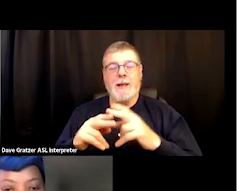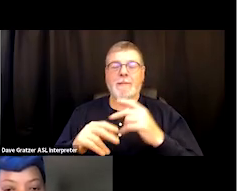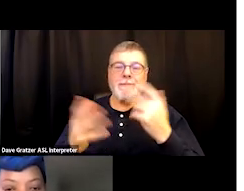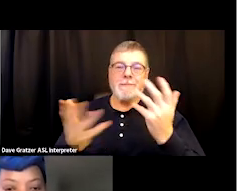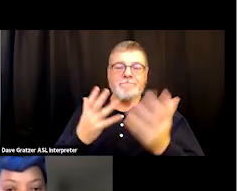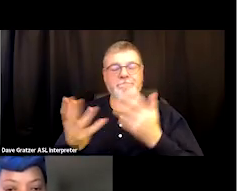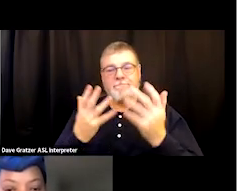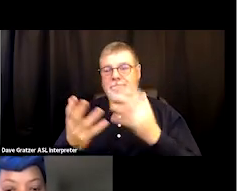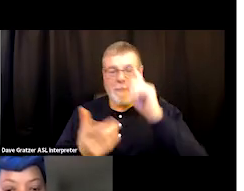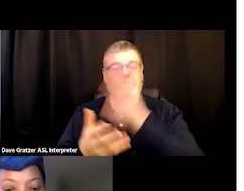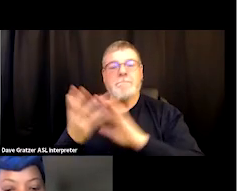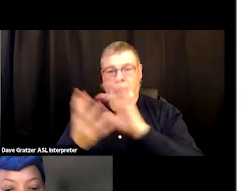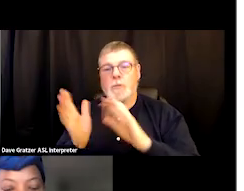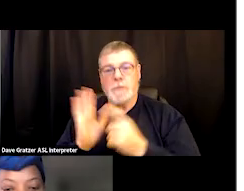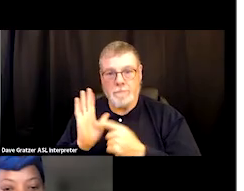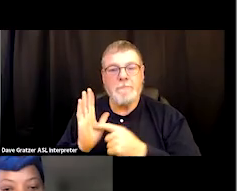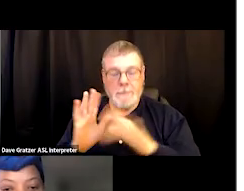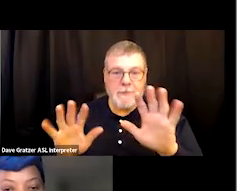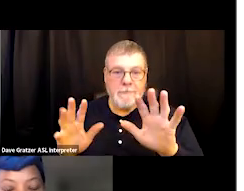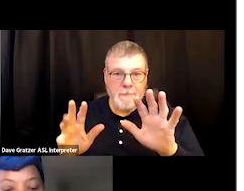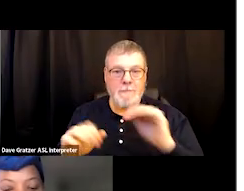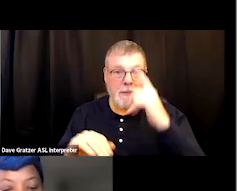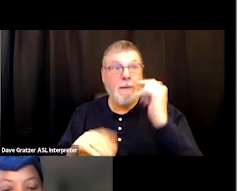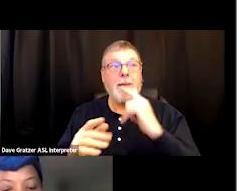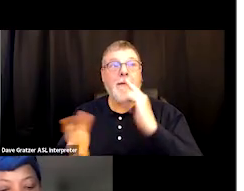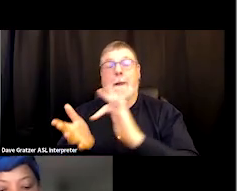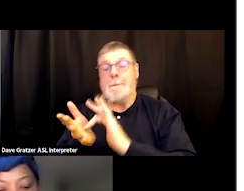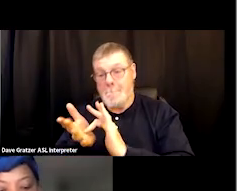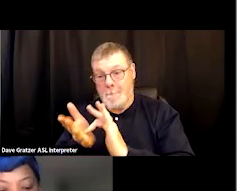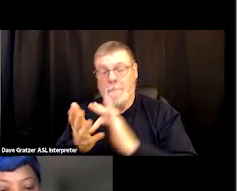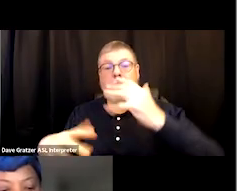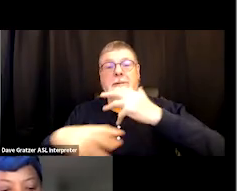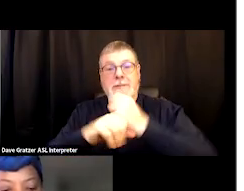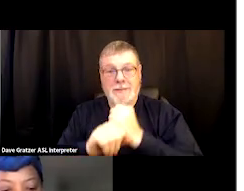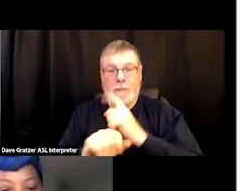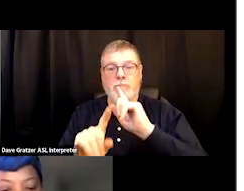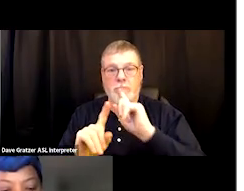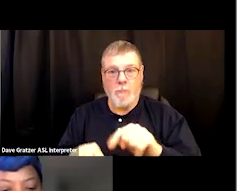confusing to some people because it does say medical summary report, but it doesn't...